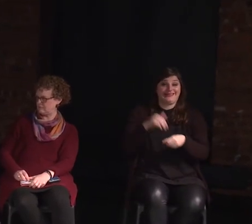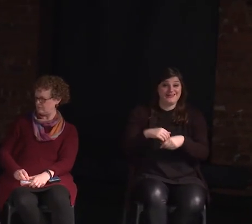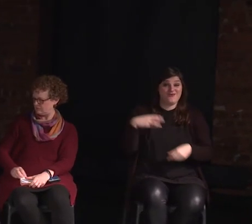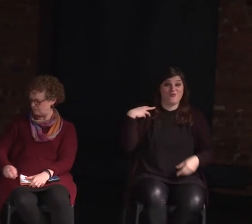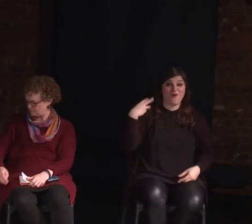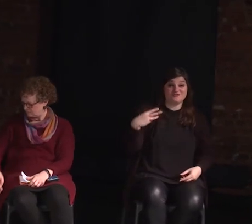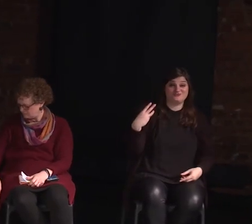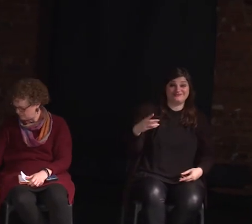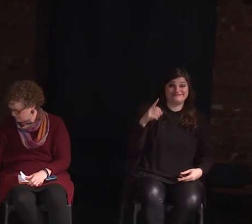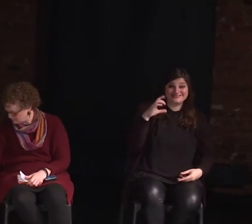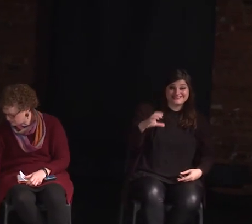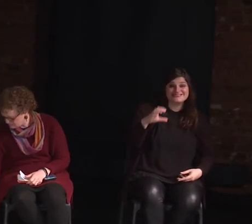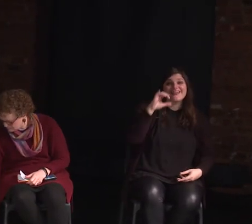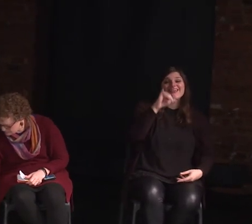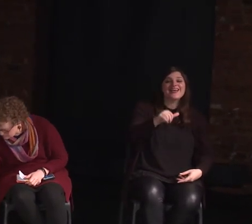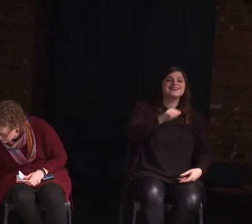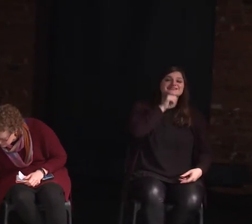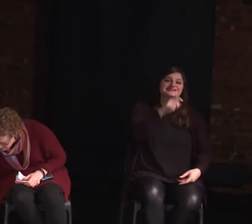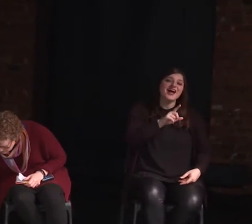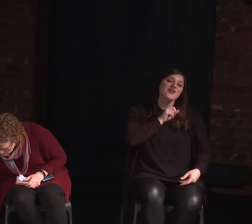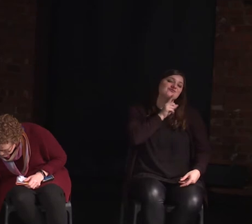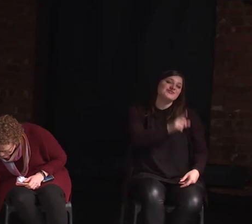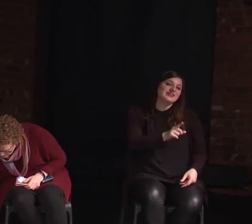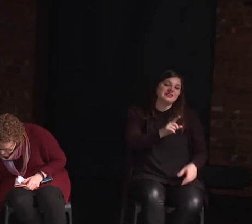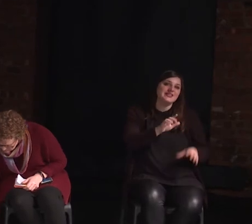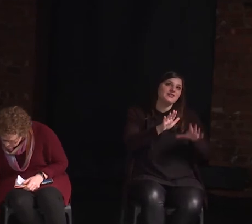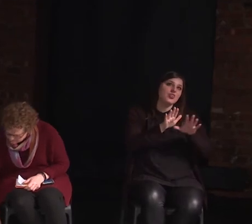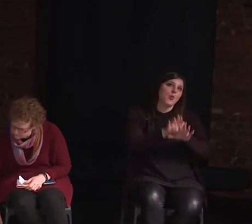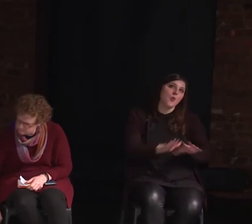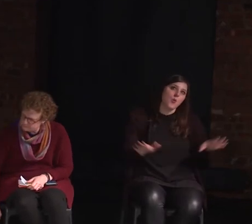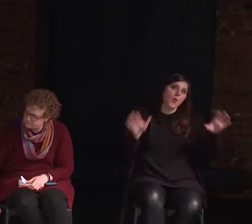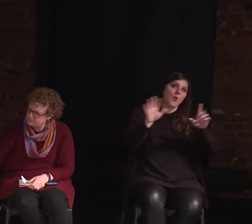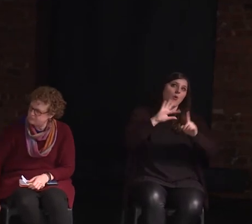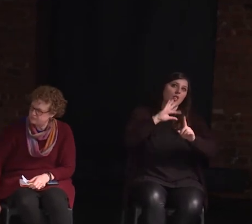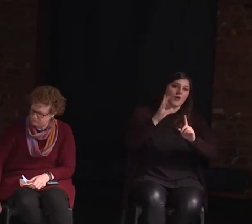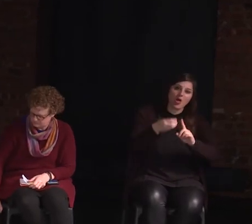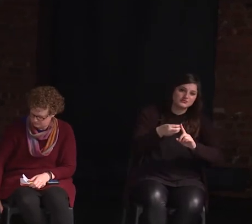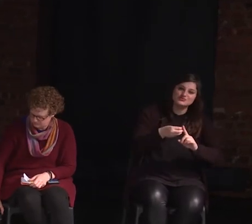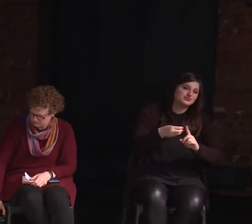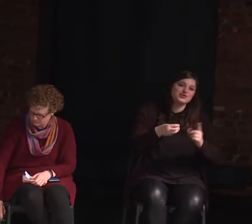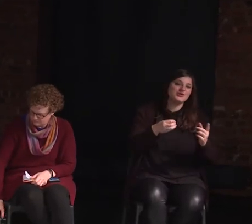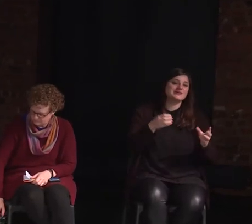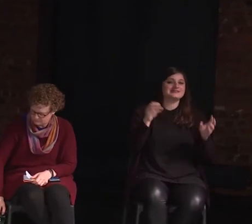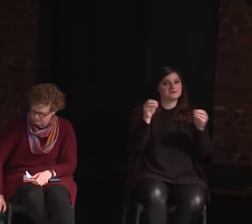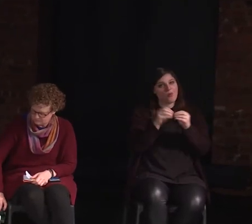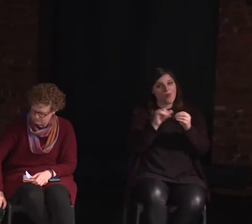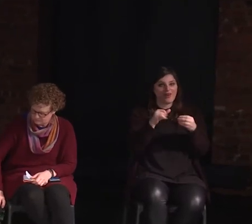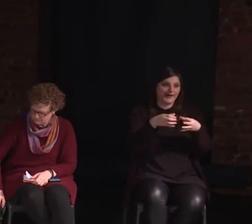That's a citywide thing. There are different parts of governments, for example, public housing,